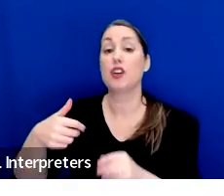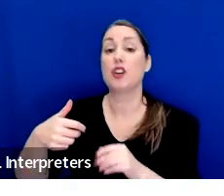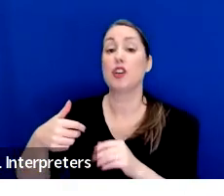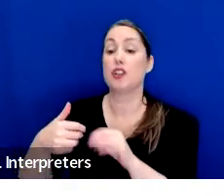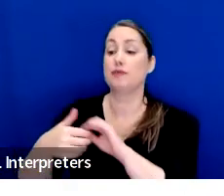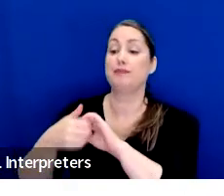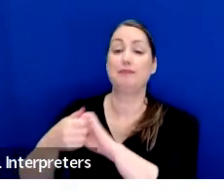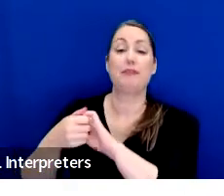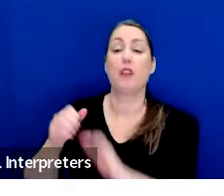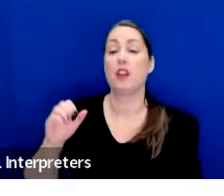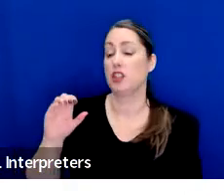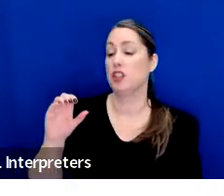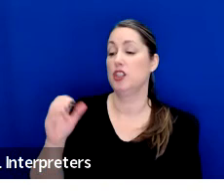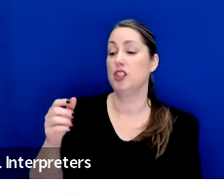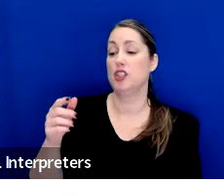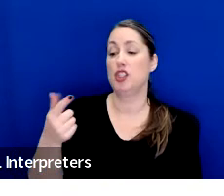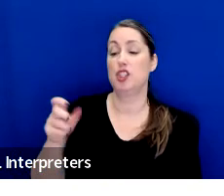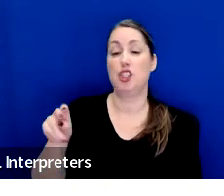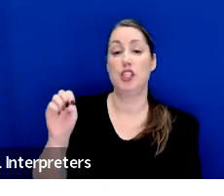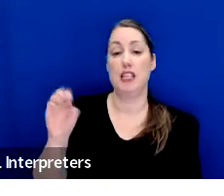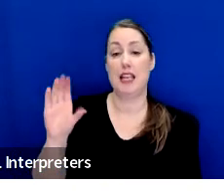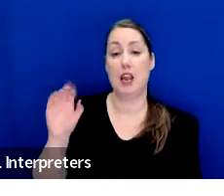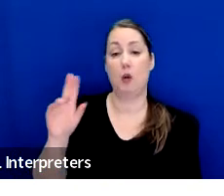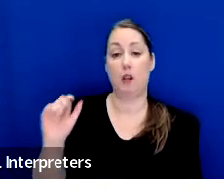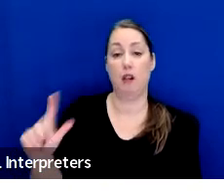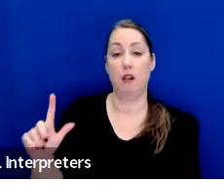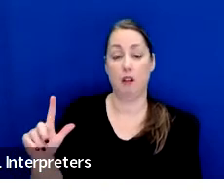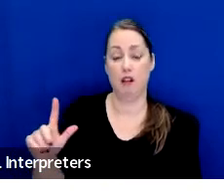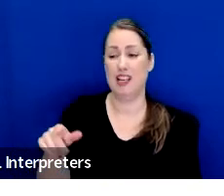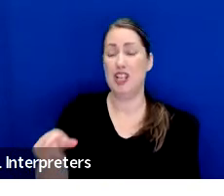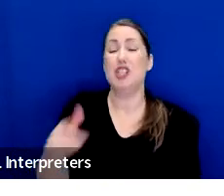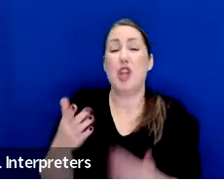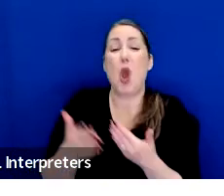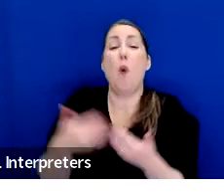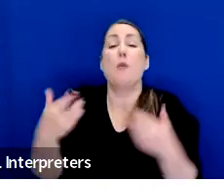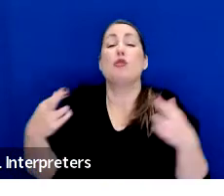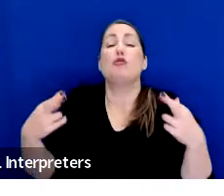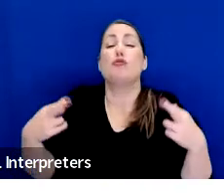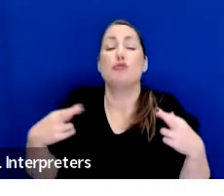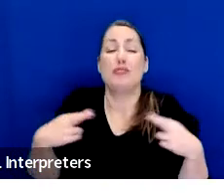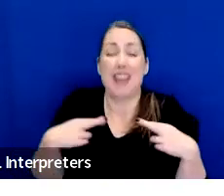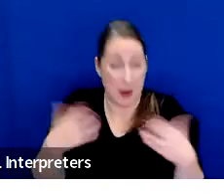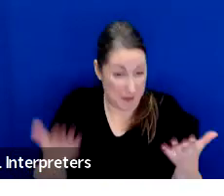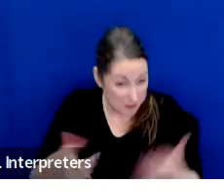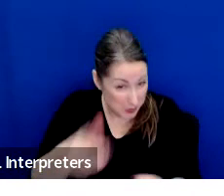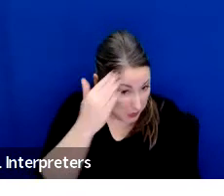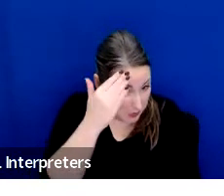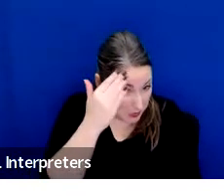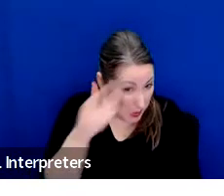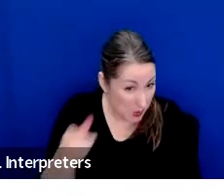decided to go on this journey with me. Now, she was very close to retirement. And if you knew Jean, she's a really cool lady,